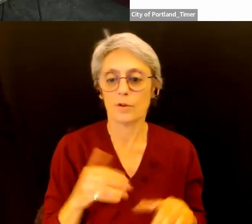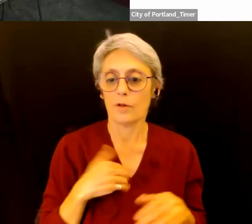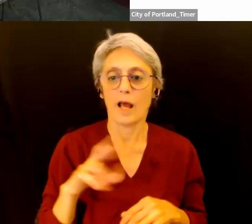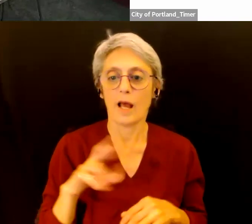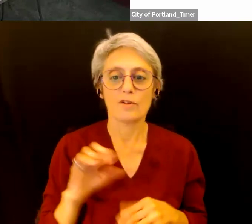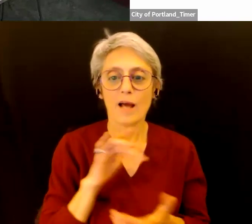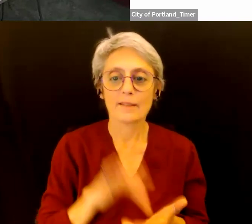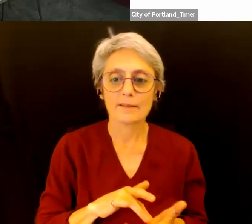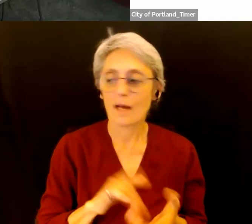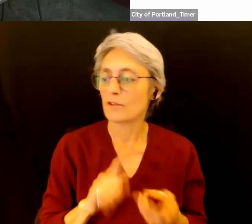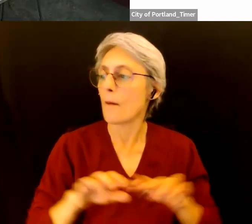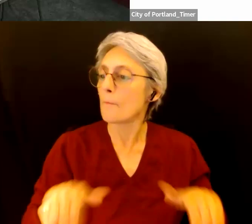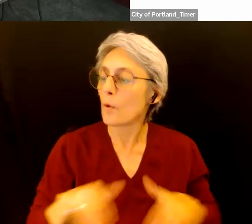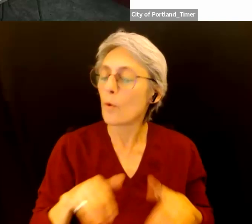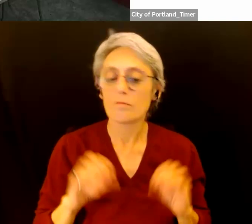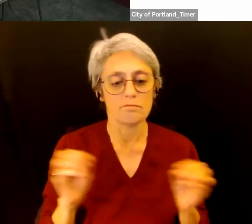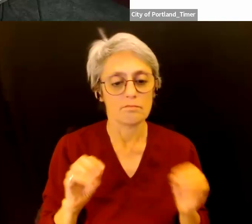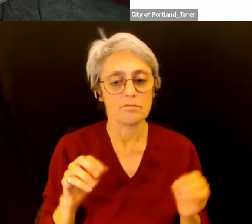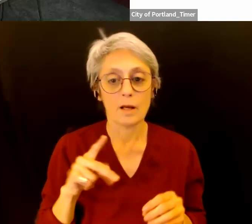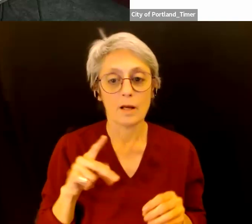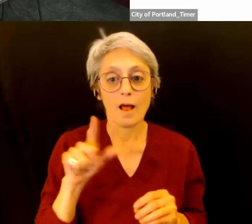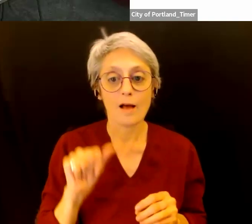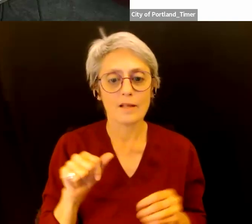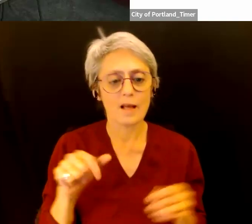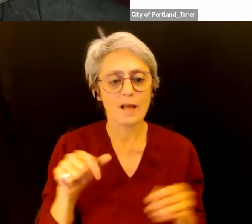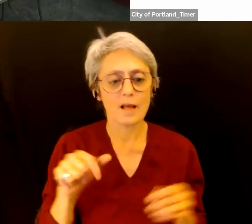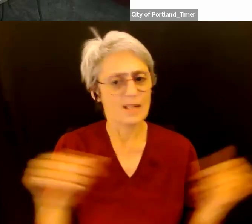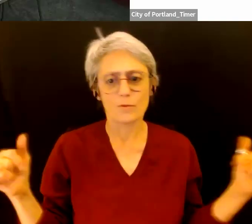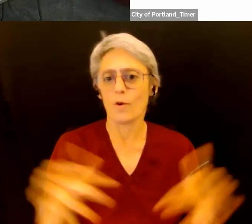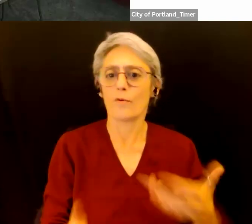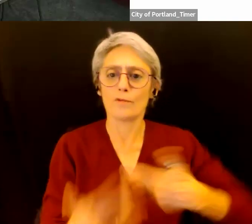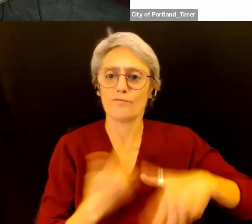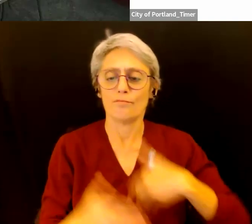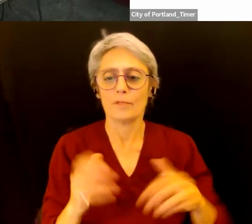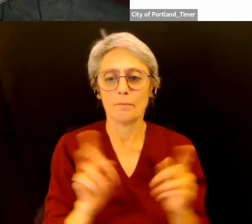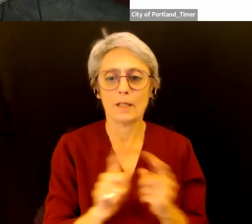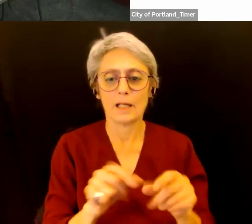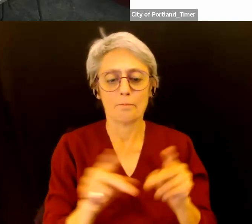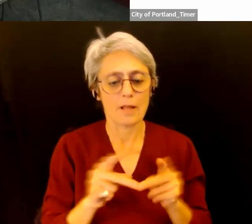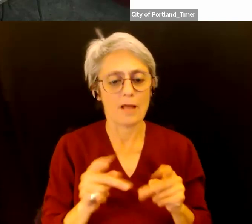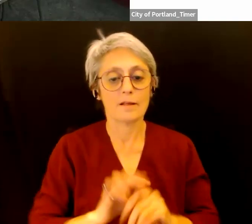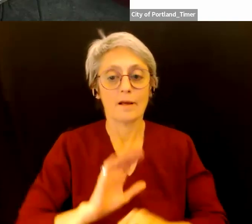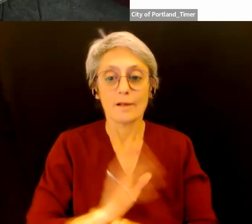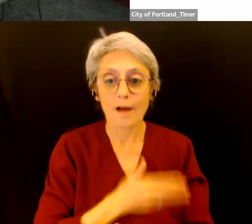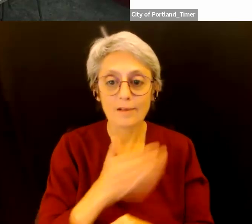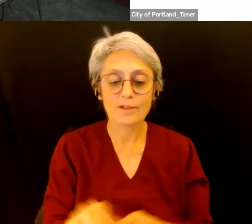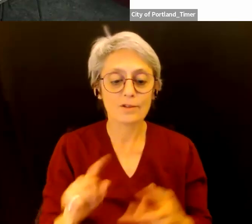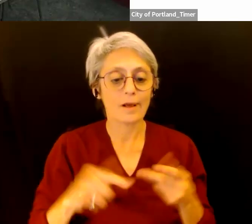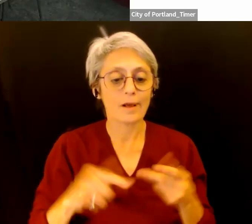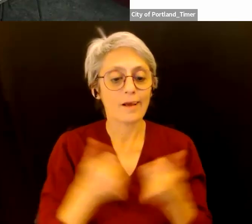Our plaza is our neighborhood meeting place. We have concerts and game night, garden fairs.